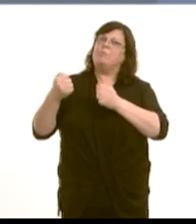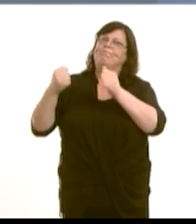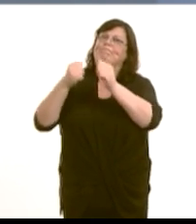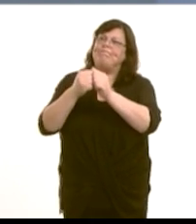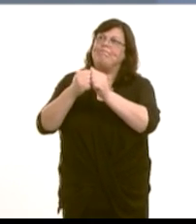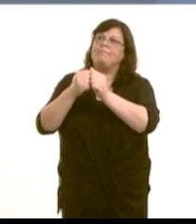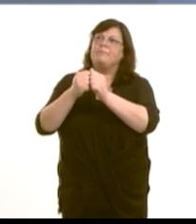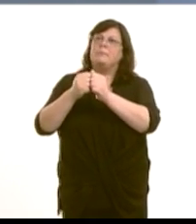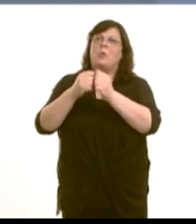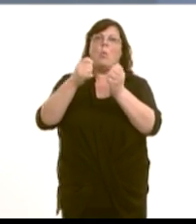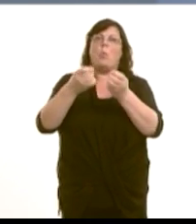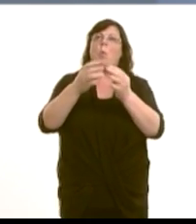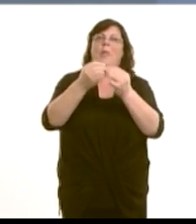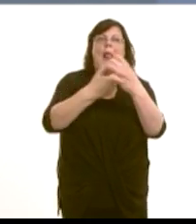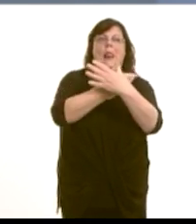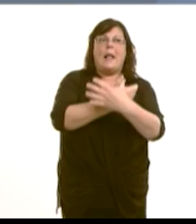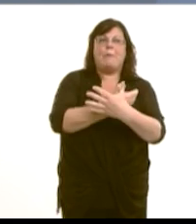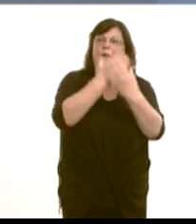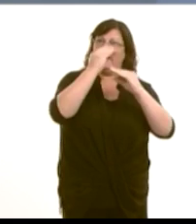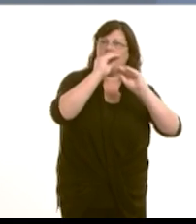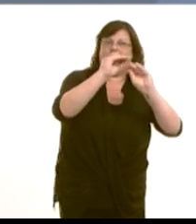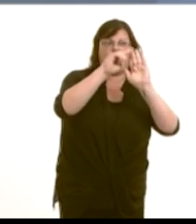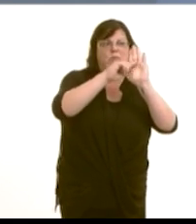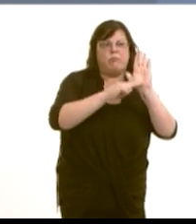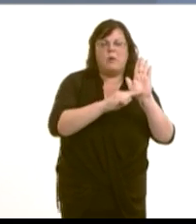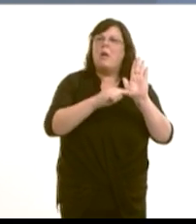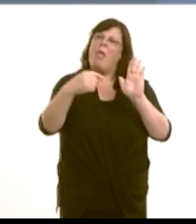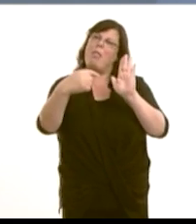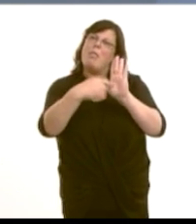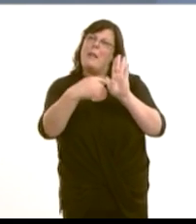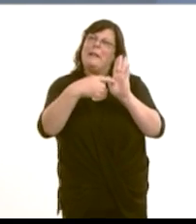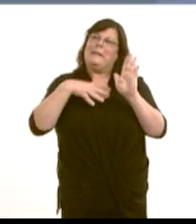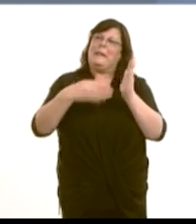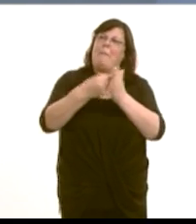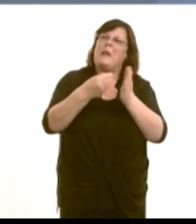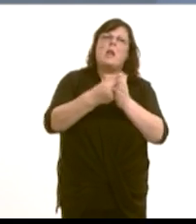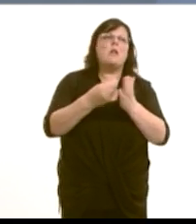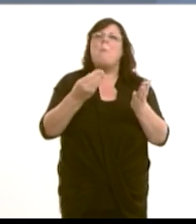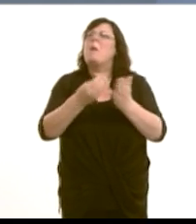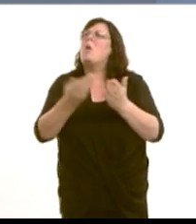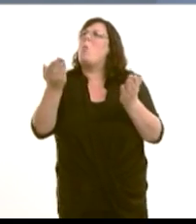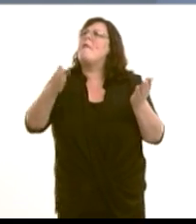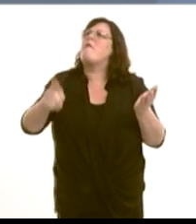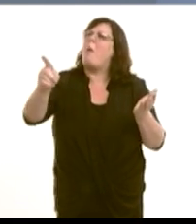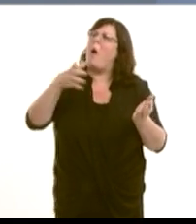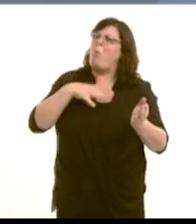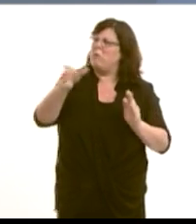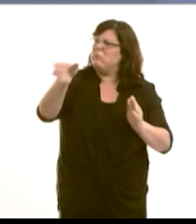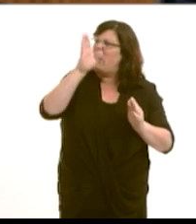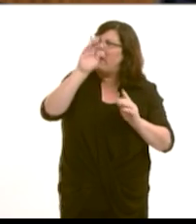you have agreed with the Liberal Democrats going forward? Could we have a simple, straightforward answer, or is it quite simply that you donít know?